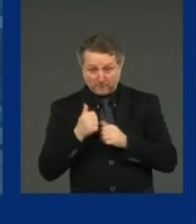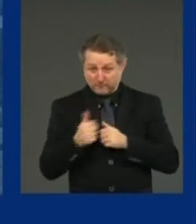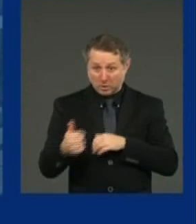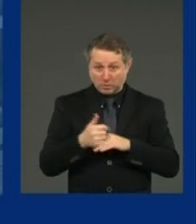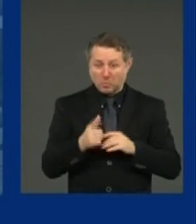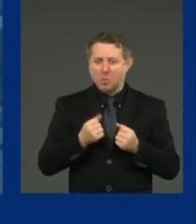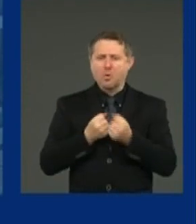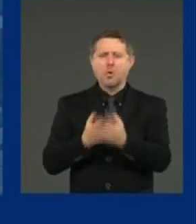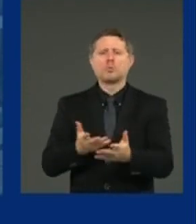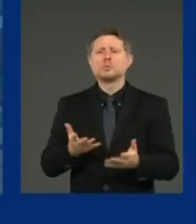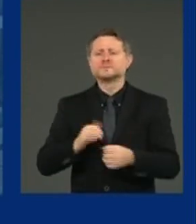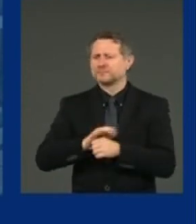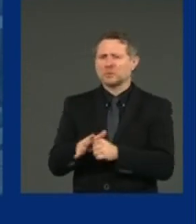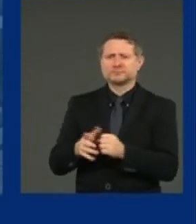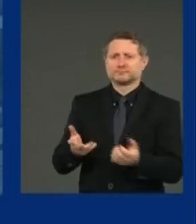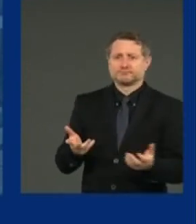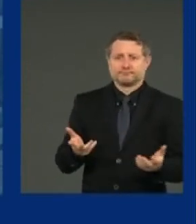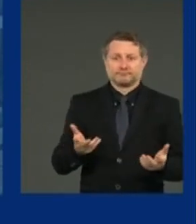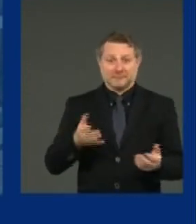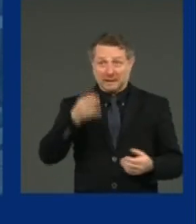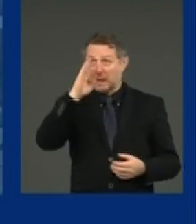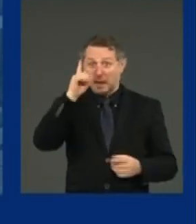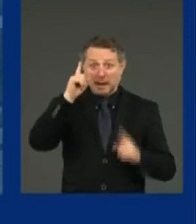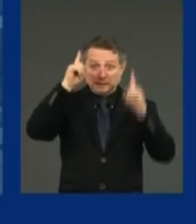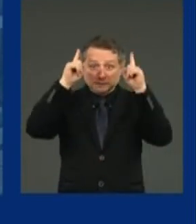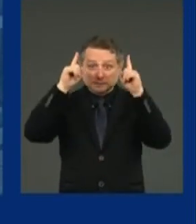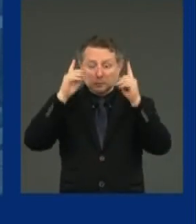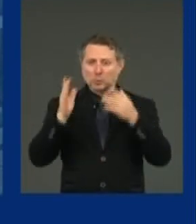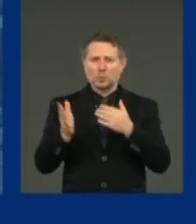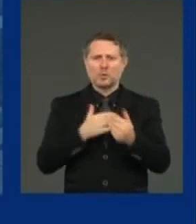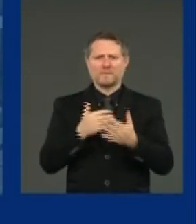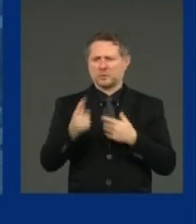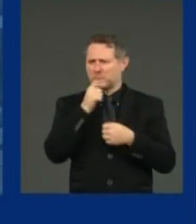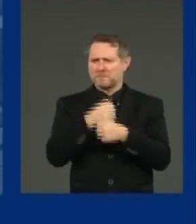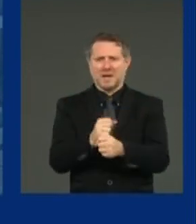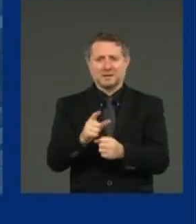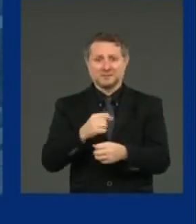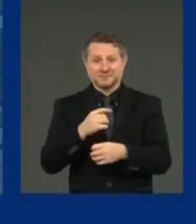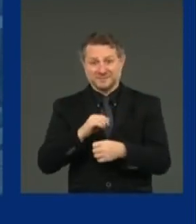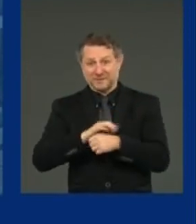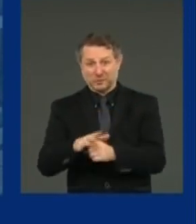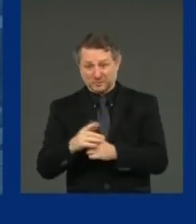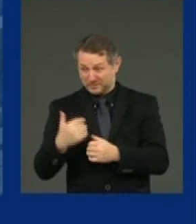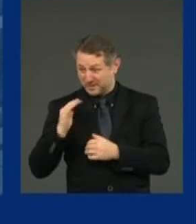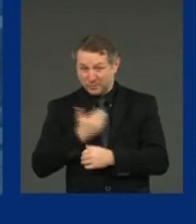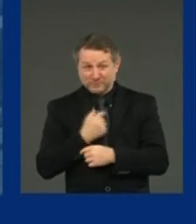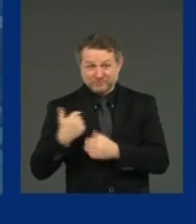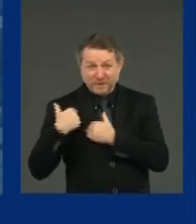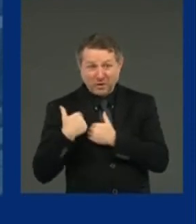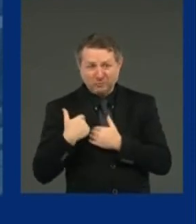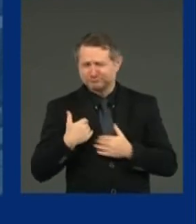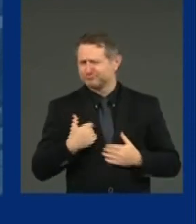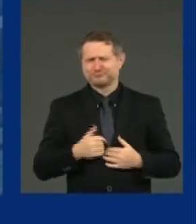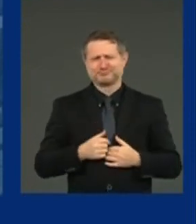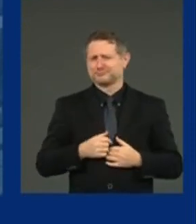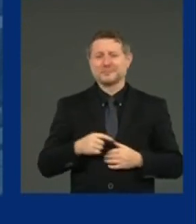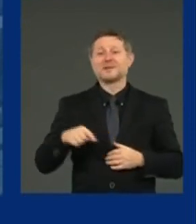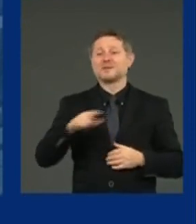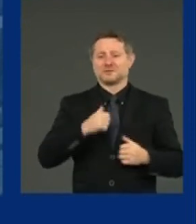NO FAULT OF OUR OWN. WHOEVER CREATED THAT VIRUS, MOTHER NATURE, GOD, WHOEVER, NO